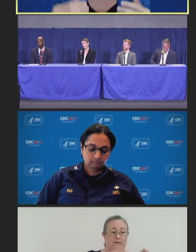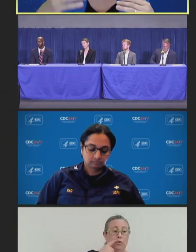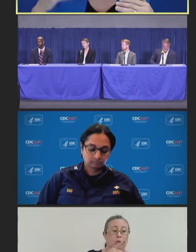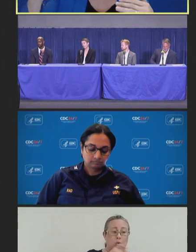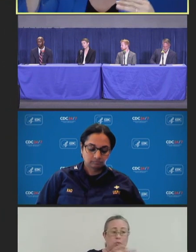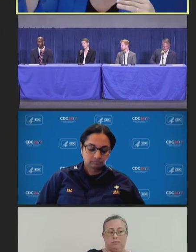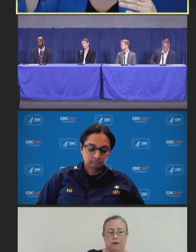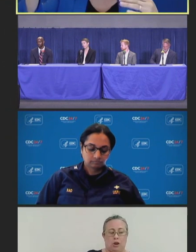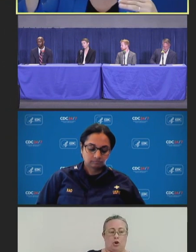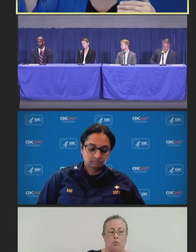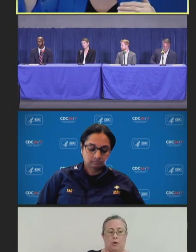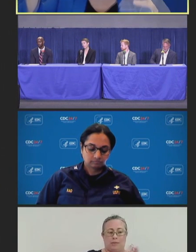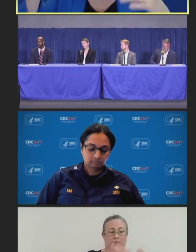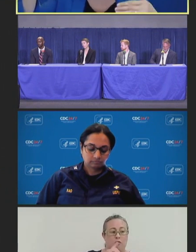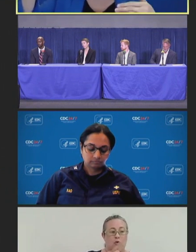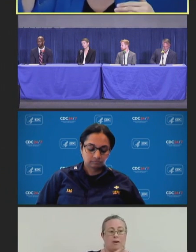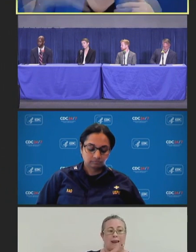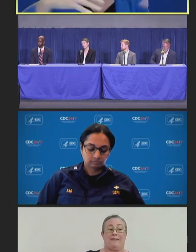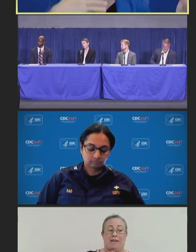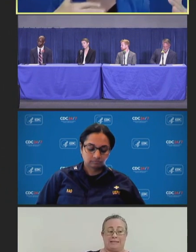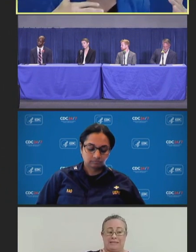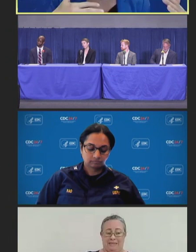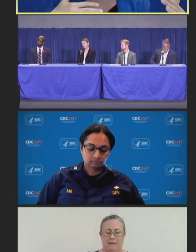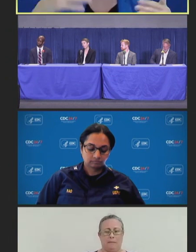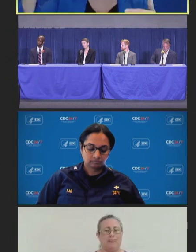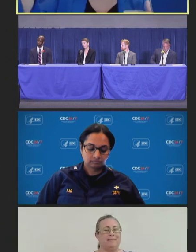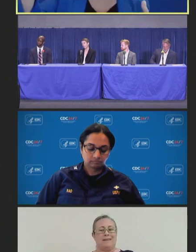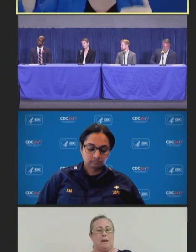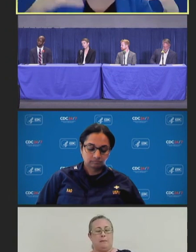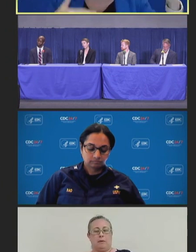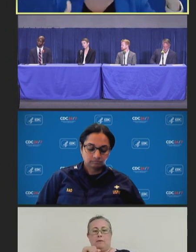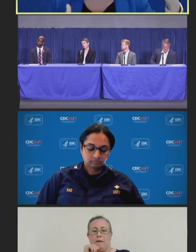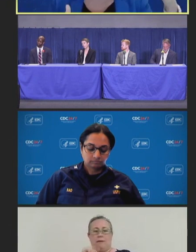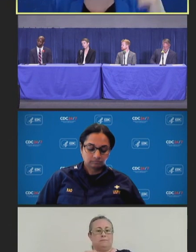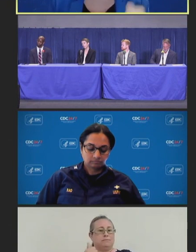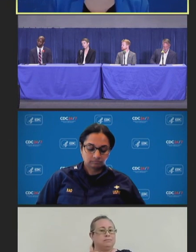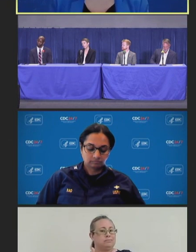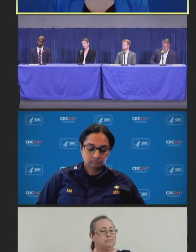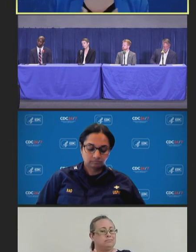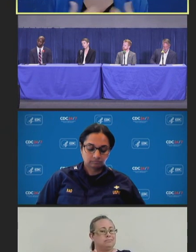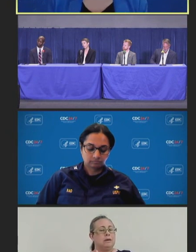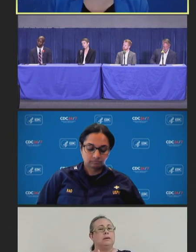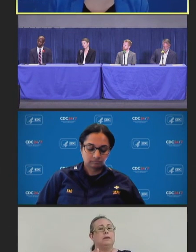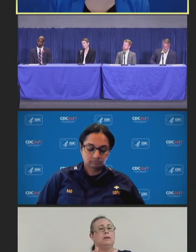things, the number is not being prepositioned and the number is coming down. So, I don't think the